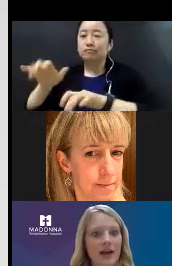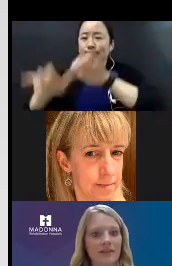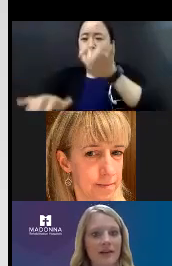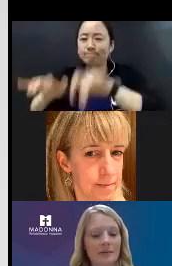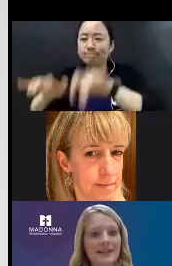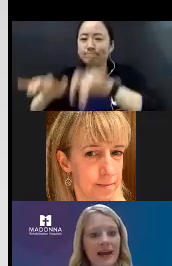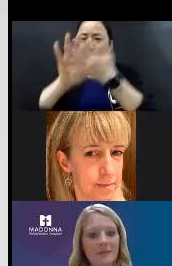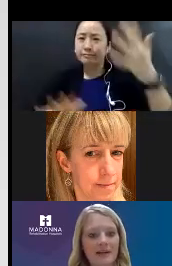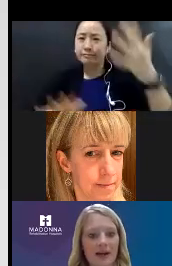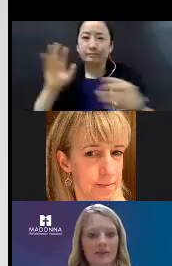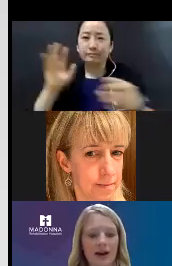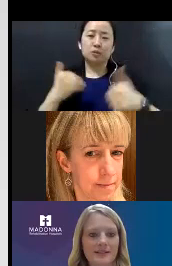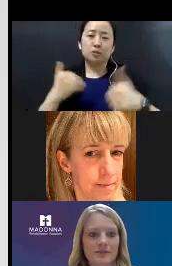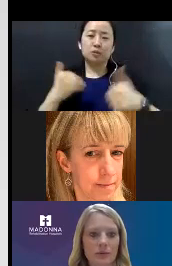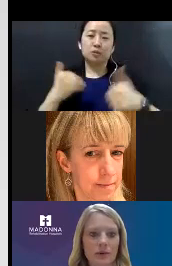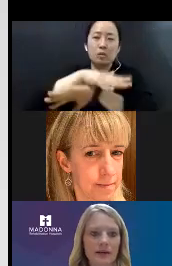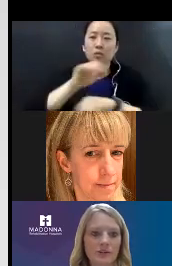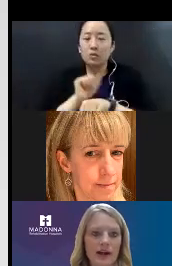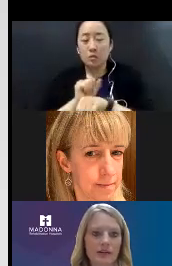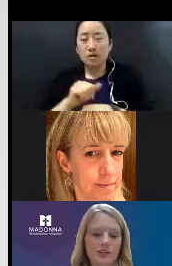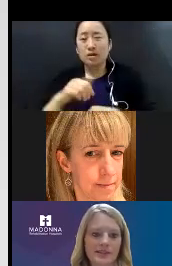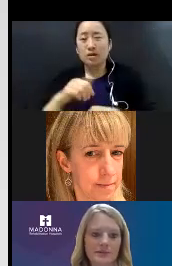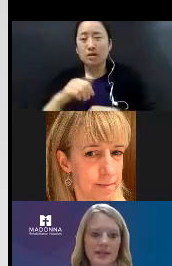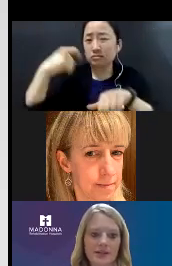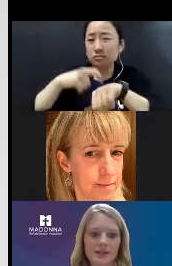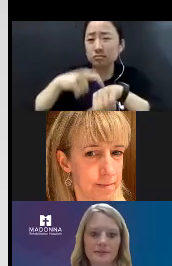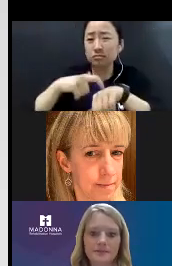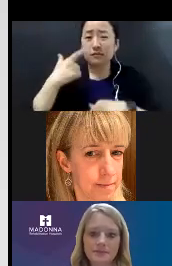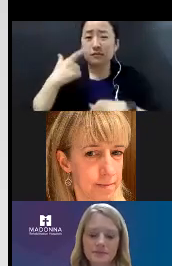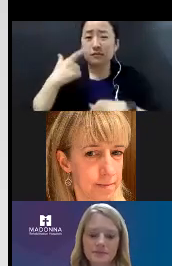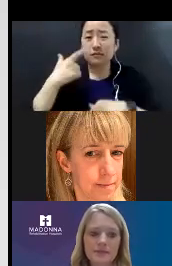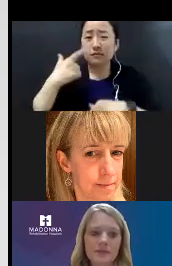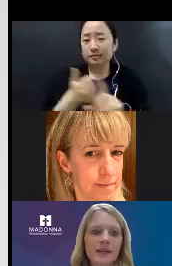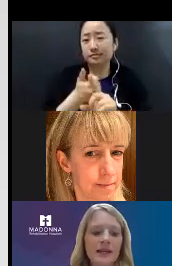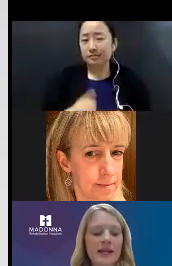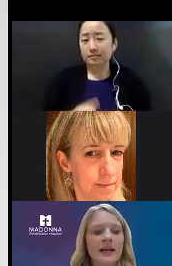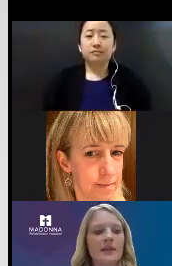WE ARE TALK ABOUT A LOT OF THERAPIST TIME AND A LOT OF COST FOR THE TRAVEL AND TRANSPORTATION.